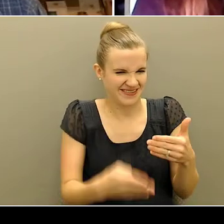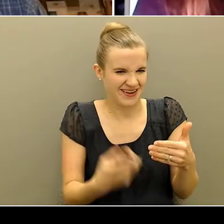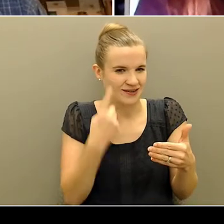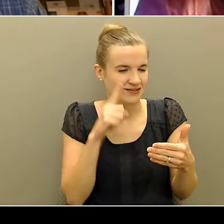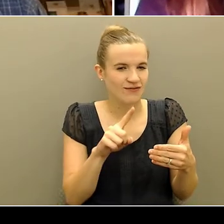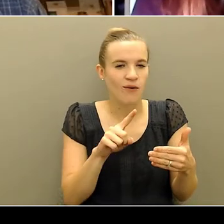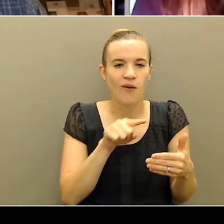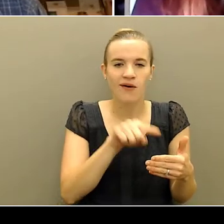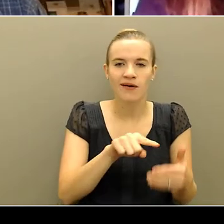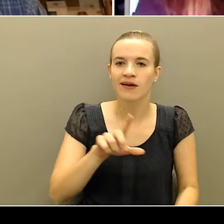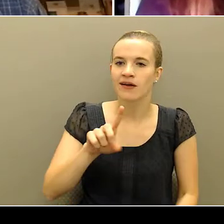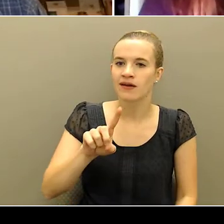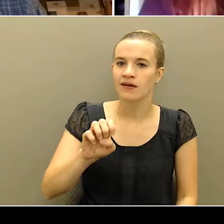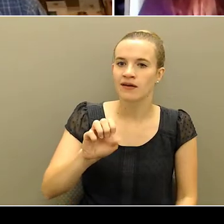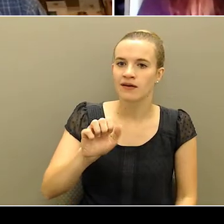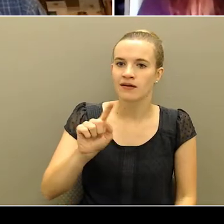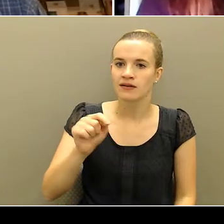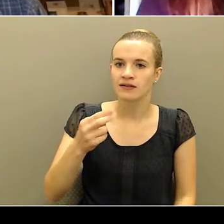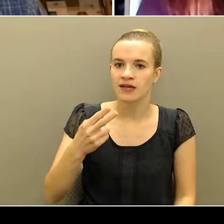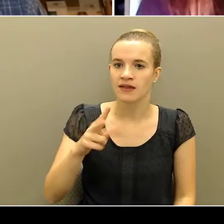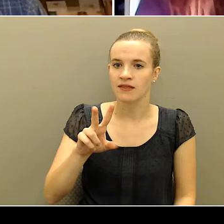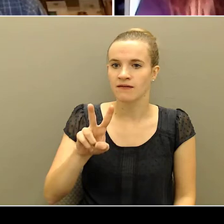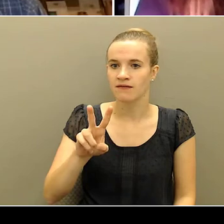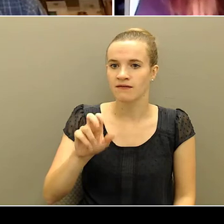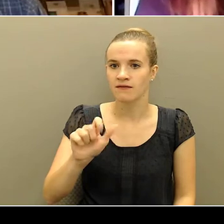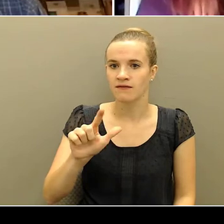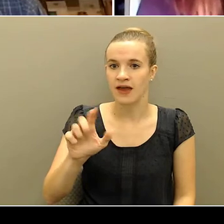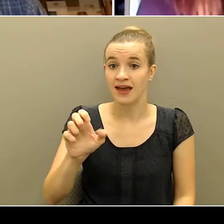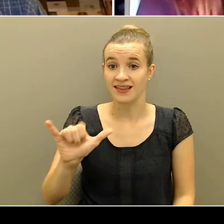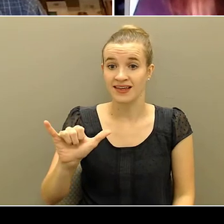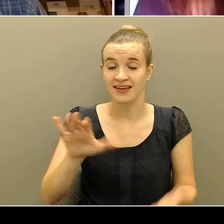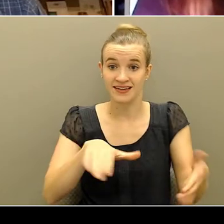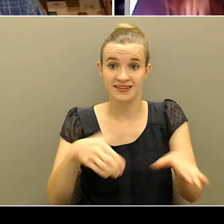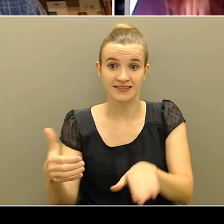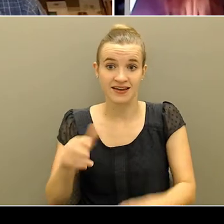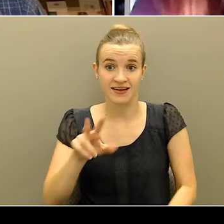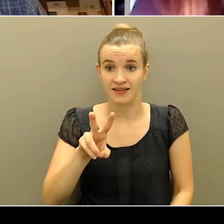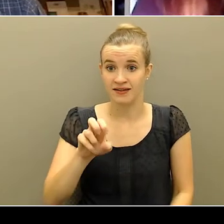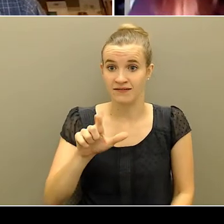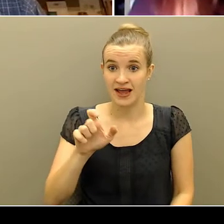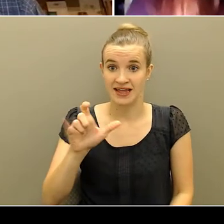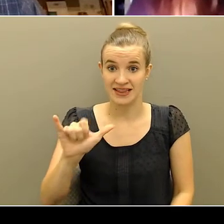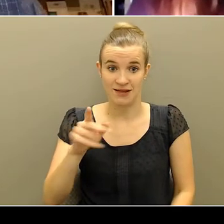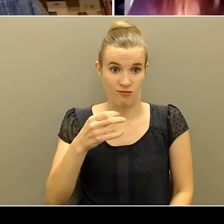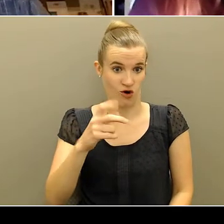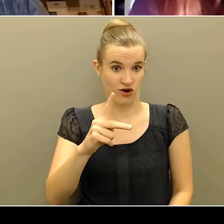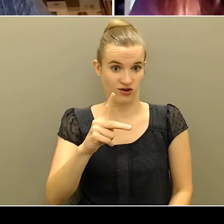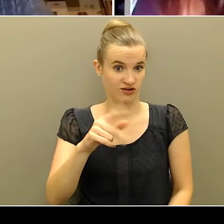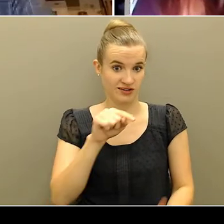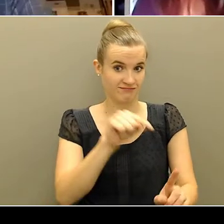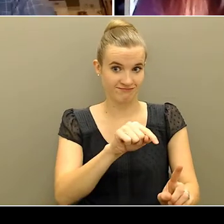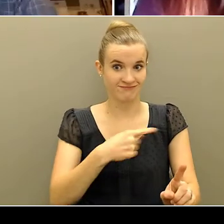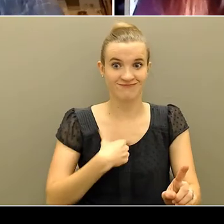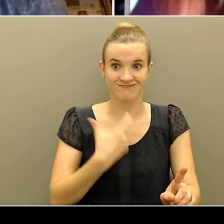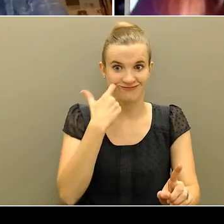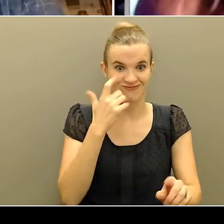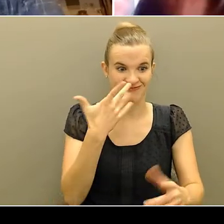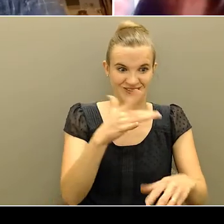curious about it, I would see pictures, but you know I had gone to Las Vegas, I had driven through Southern California countless times. I'm like where's Death